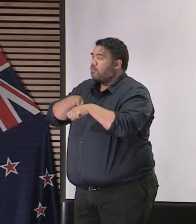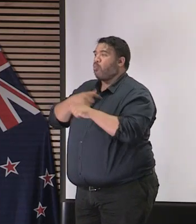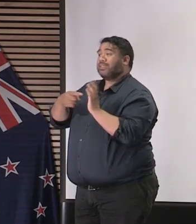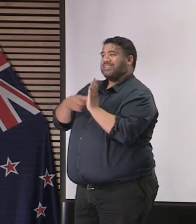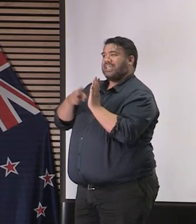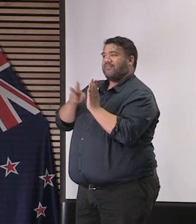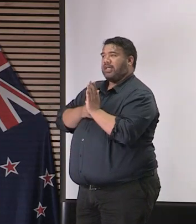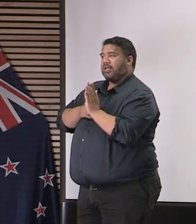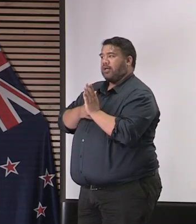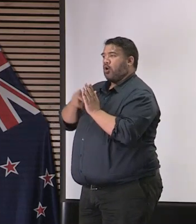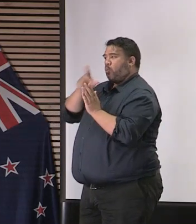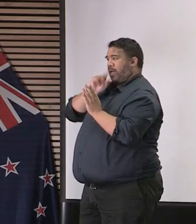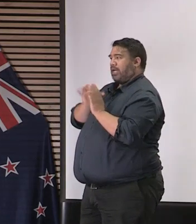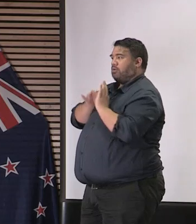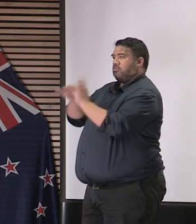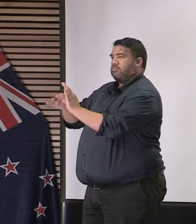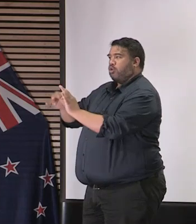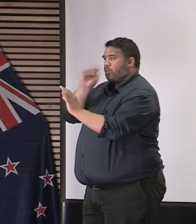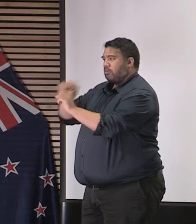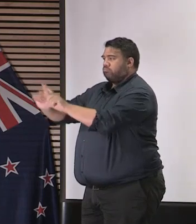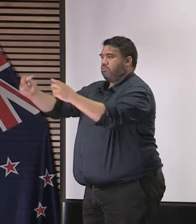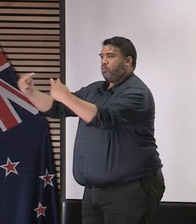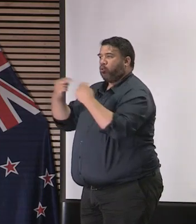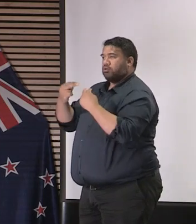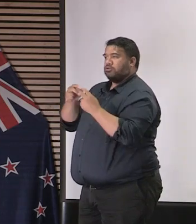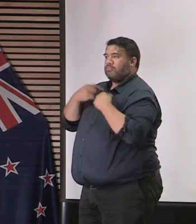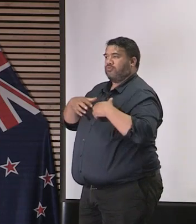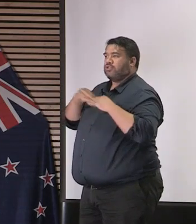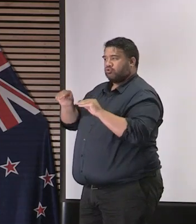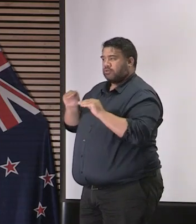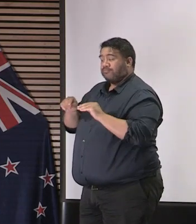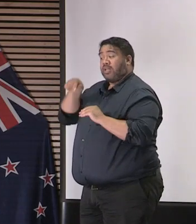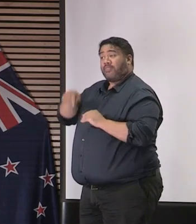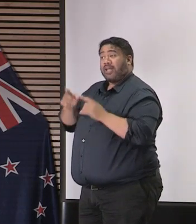and connections under way we also want to beam content into